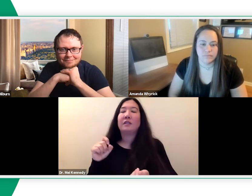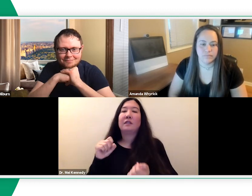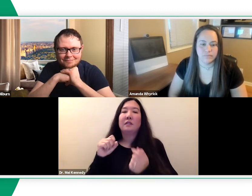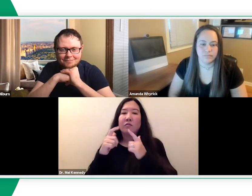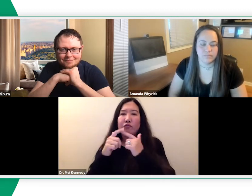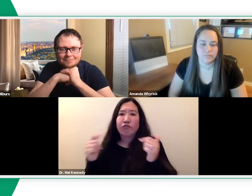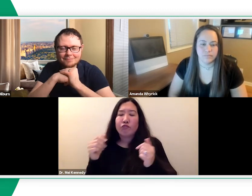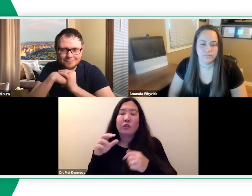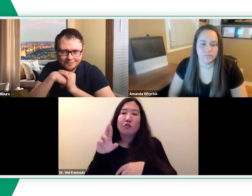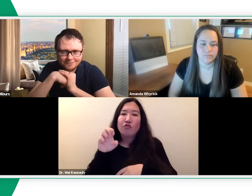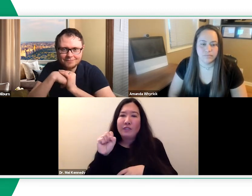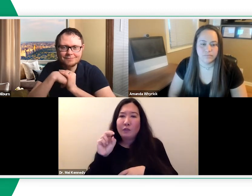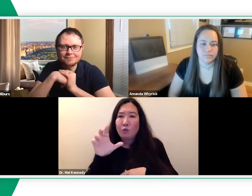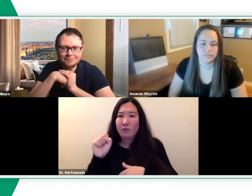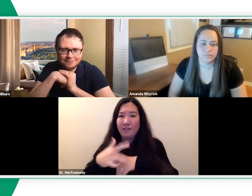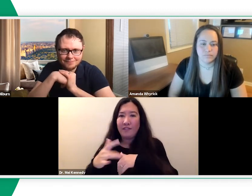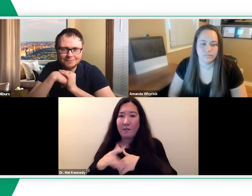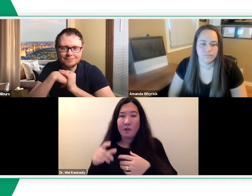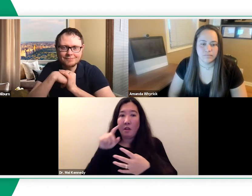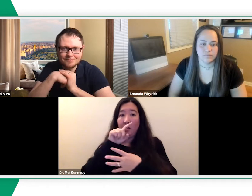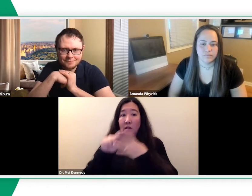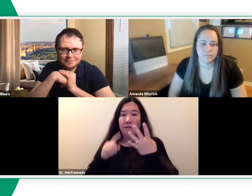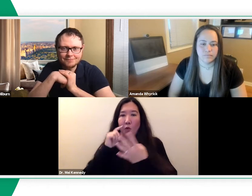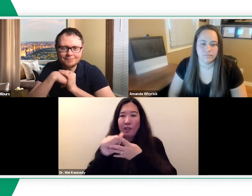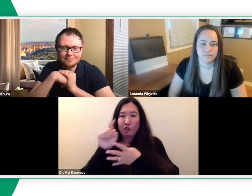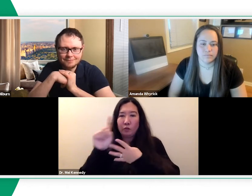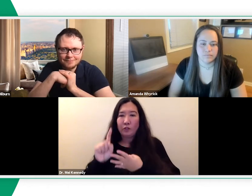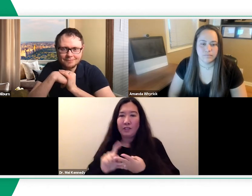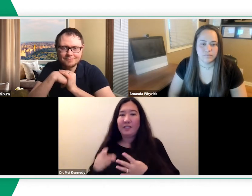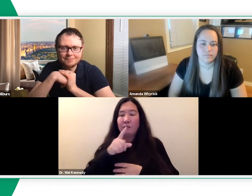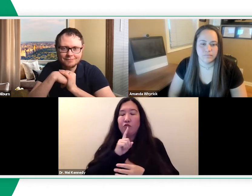far as what's covered. There's various worksheets and resources that are available for each